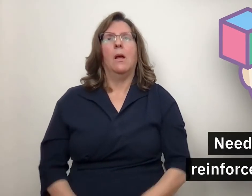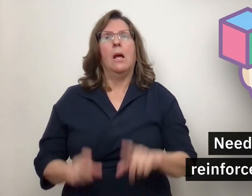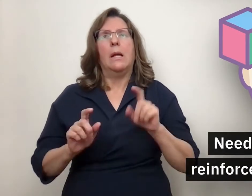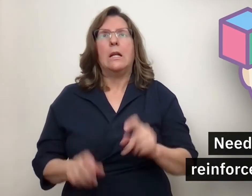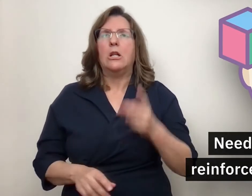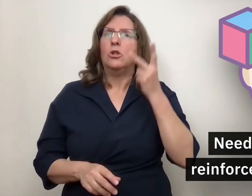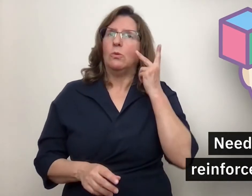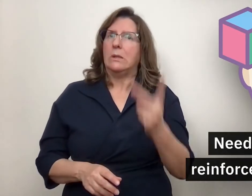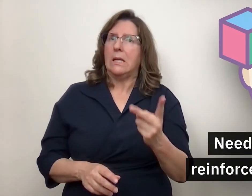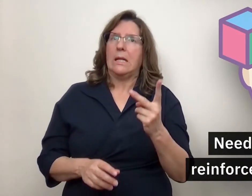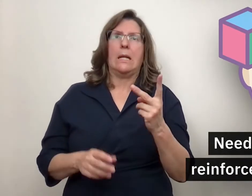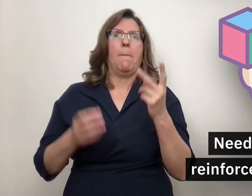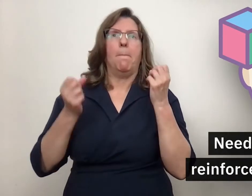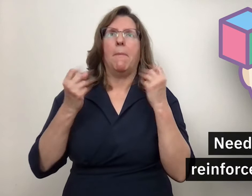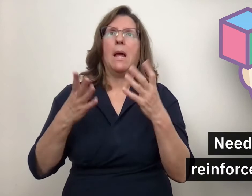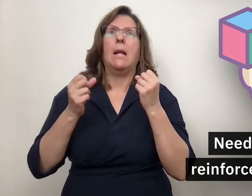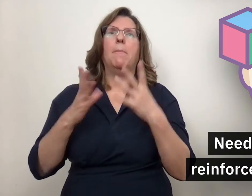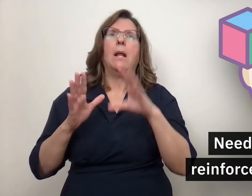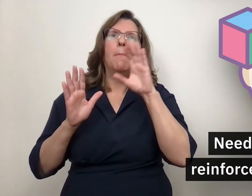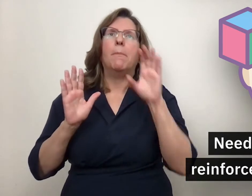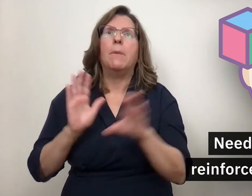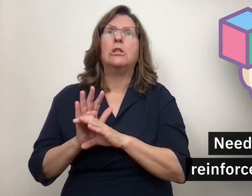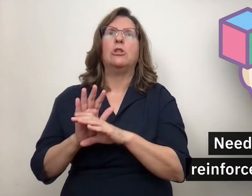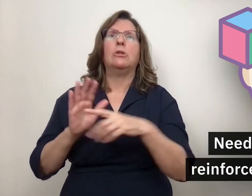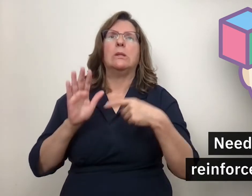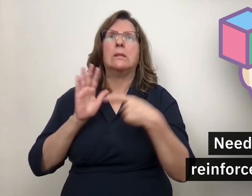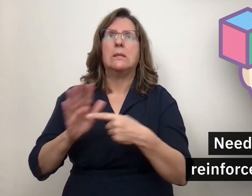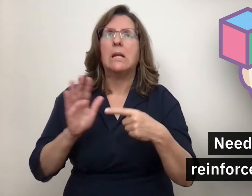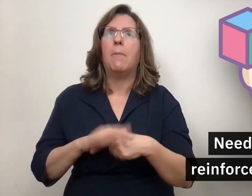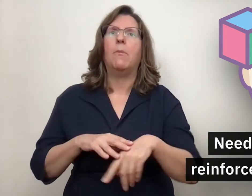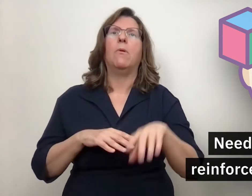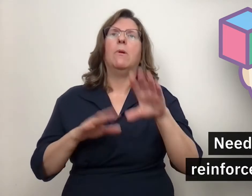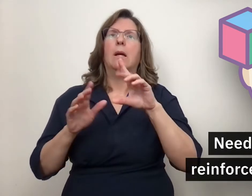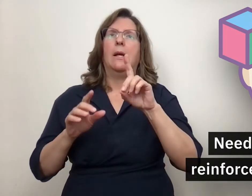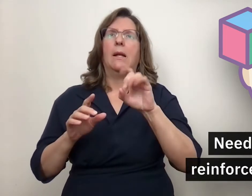The lesson content needs to include multiple and varied visual materials, such as: